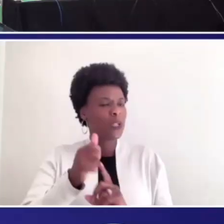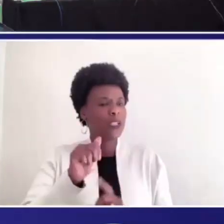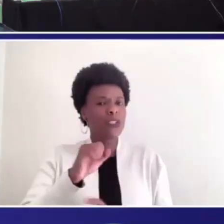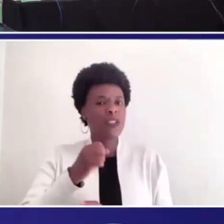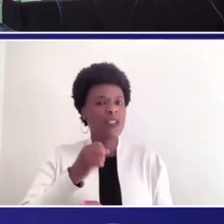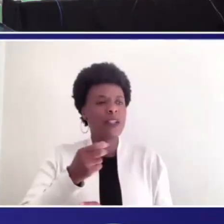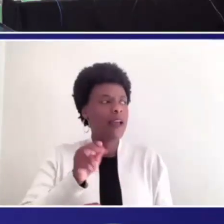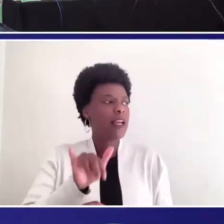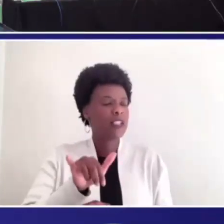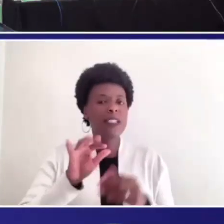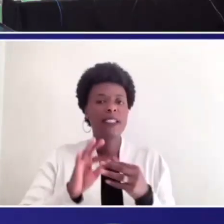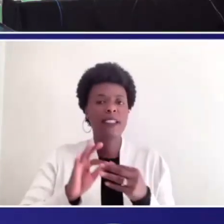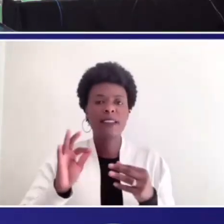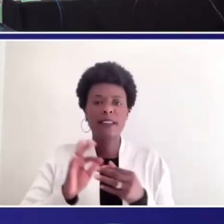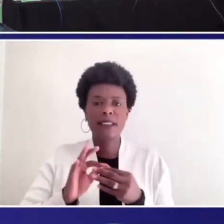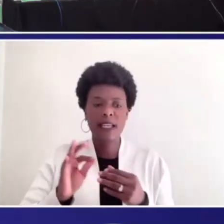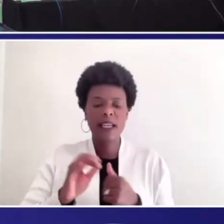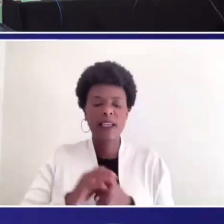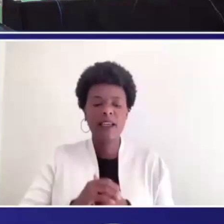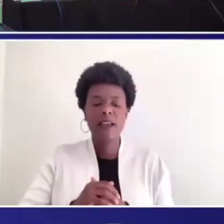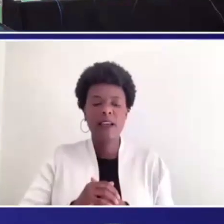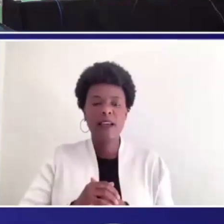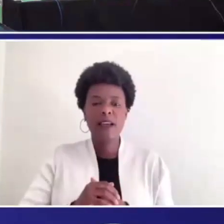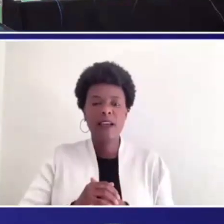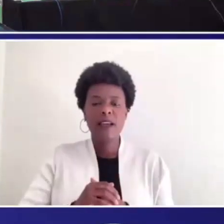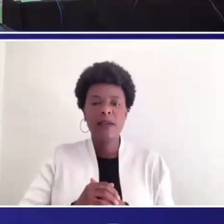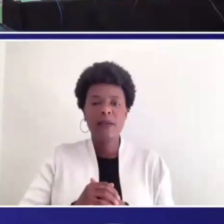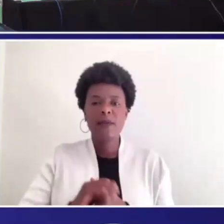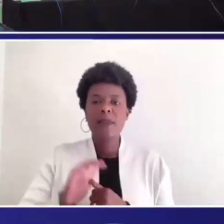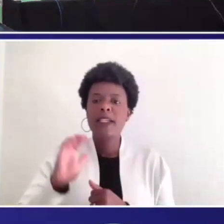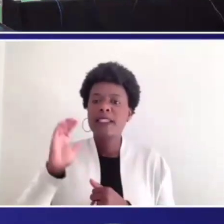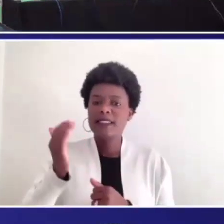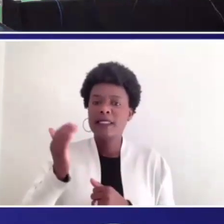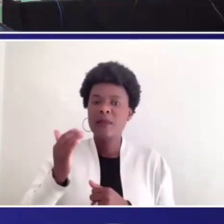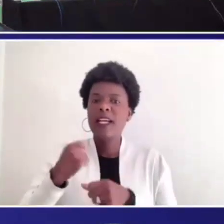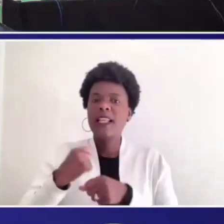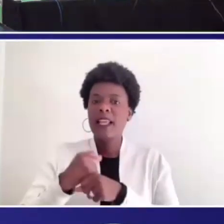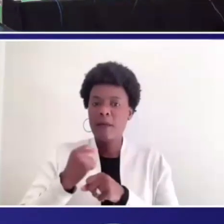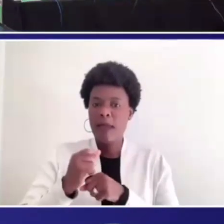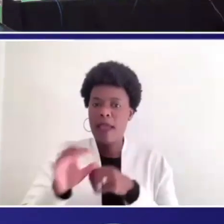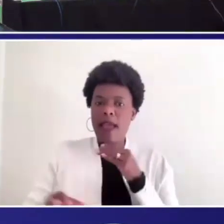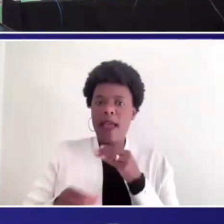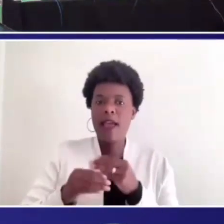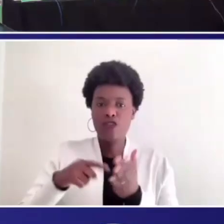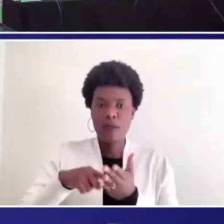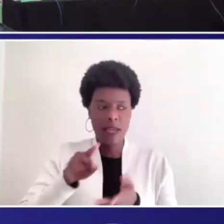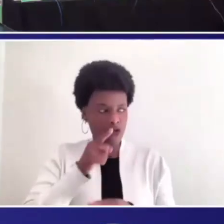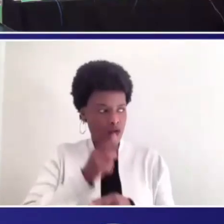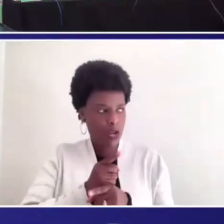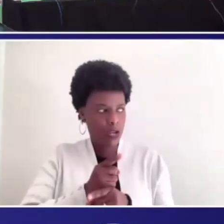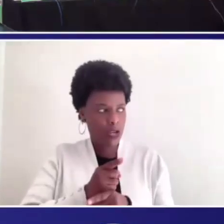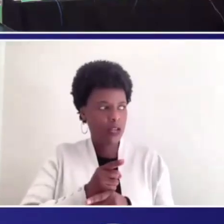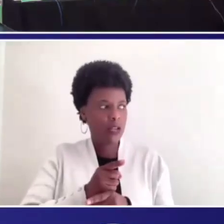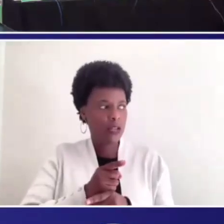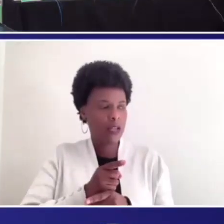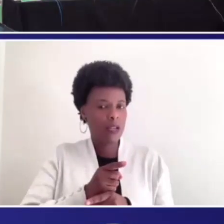saying, sorry, it seems like they make a, they make an extra payment, correct? Yeah.